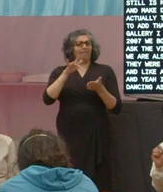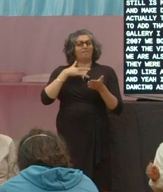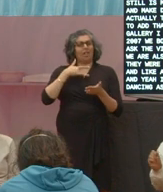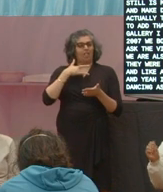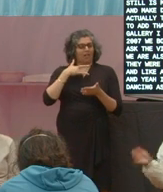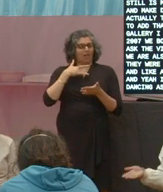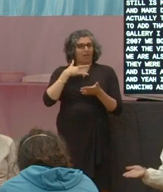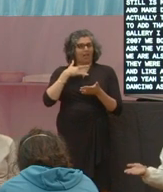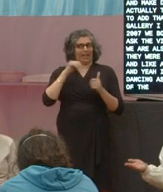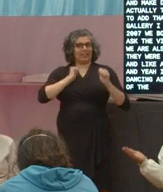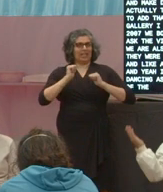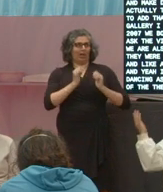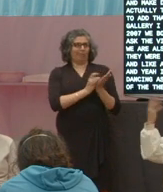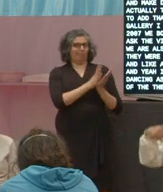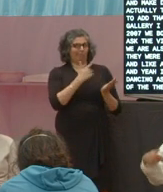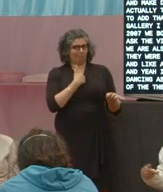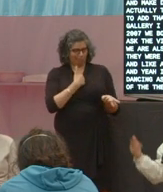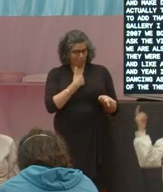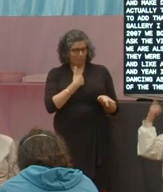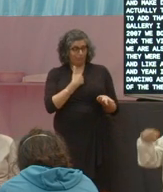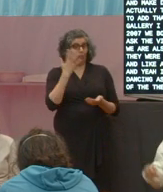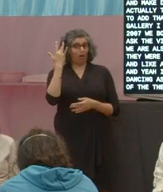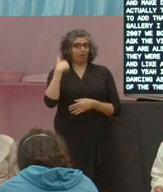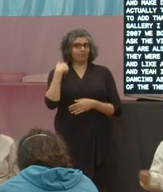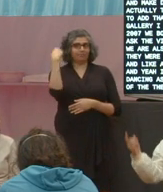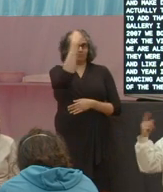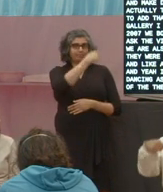kicked out of theater. Because I looked like Asian and I have an